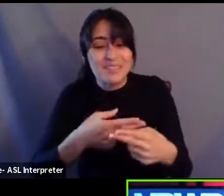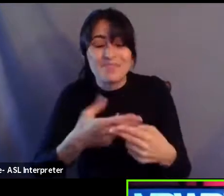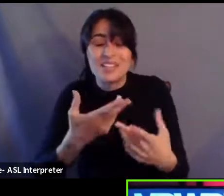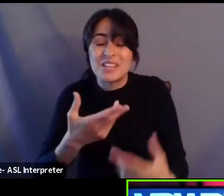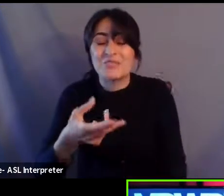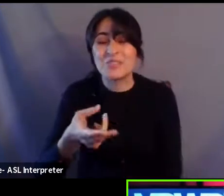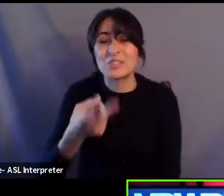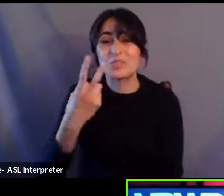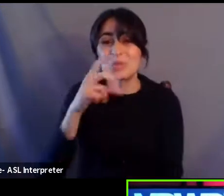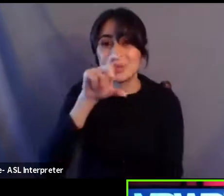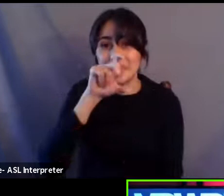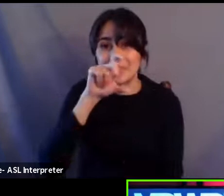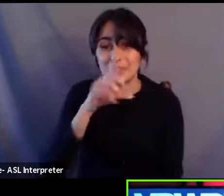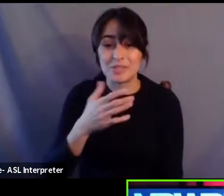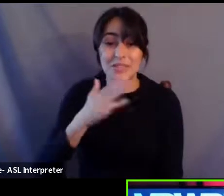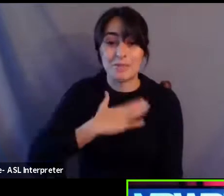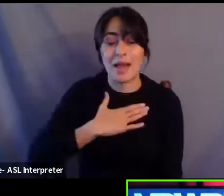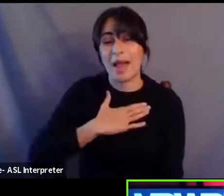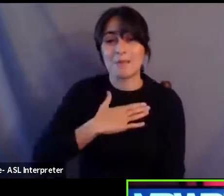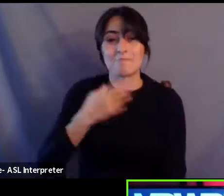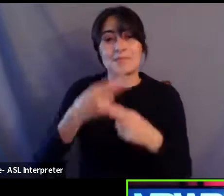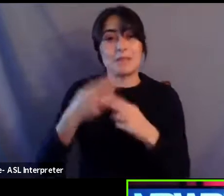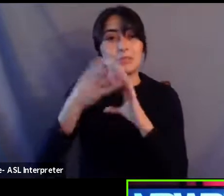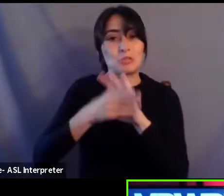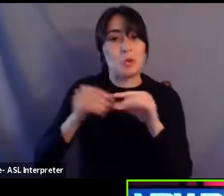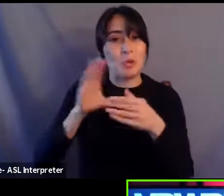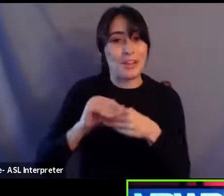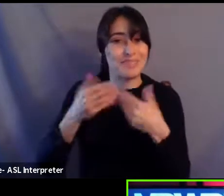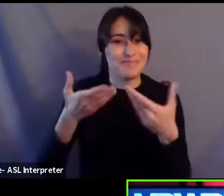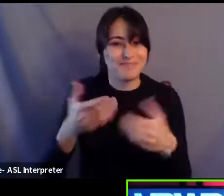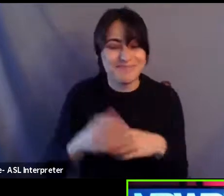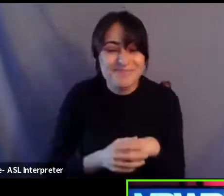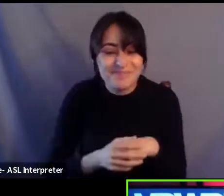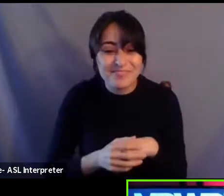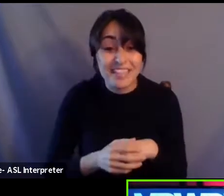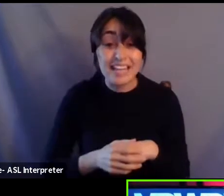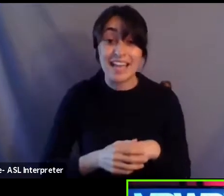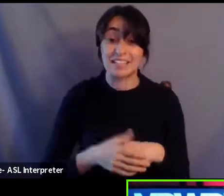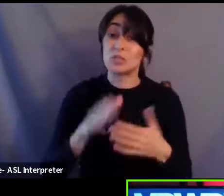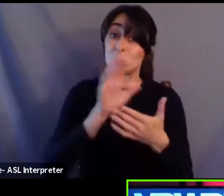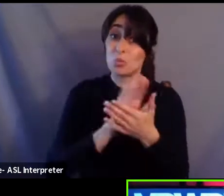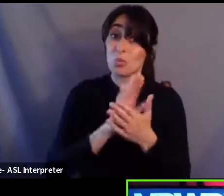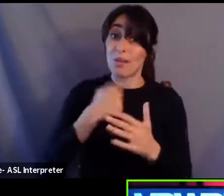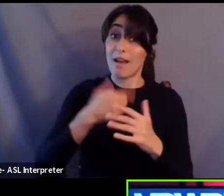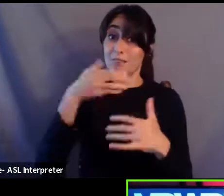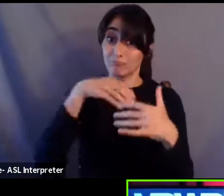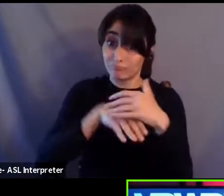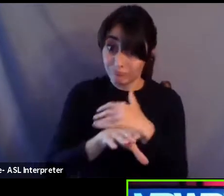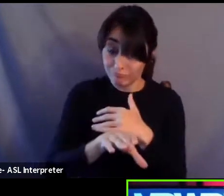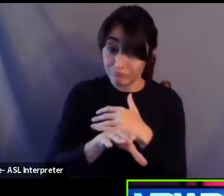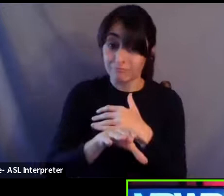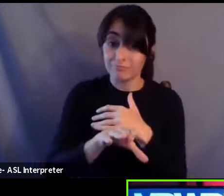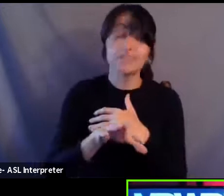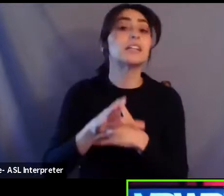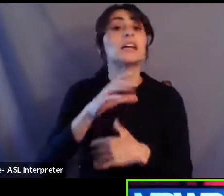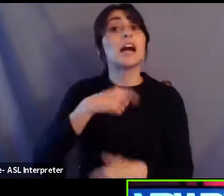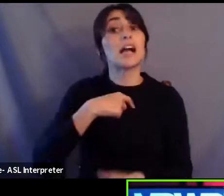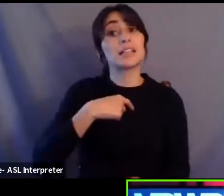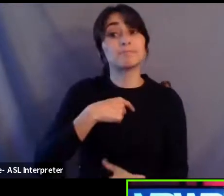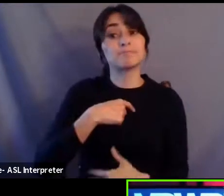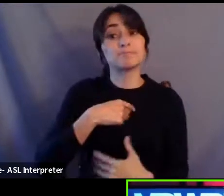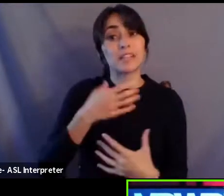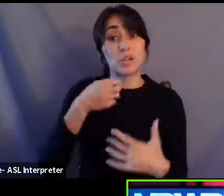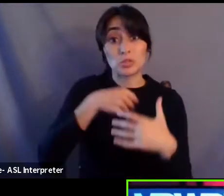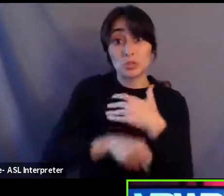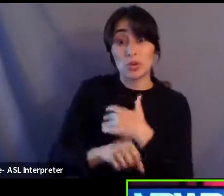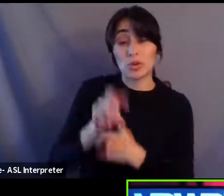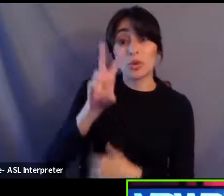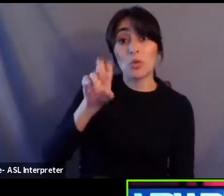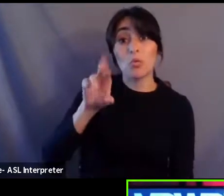the history of my name. When I started school, I was born in Warren county which is in Detroit.